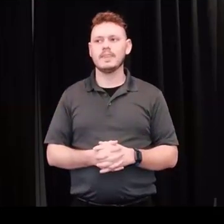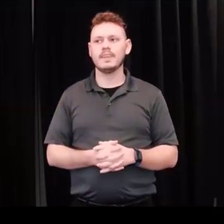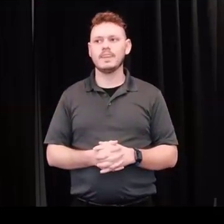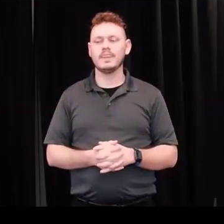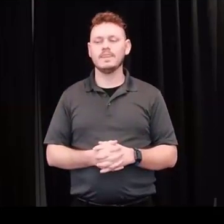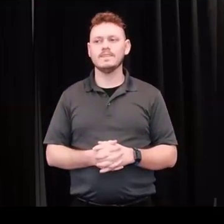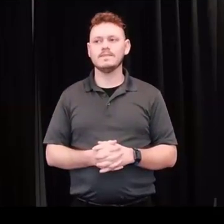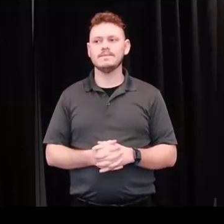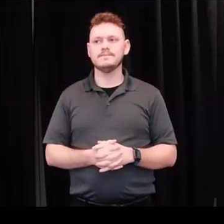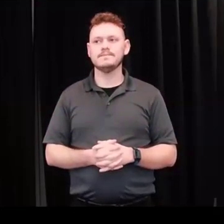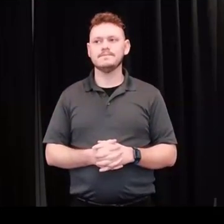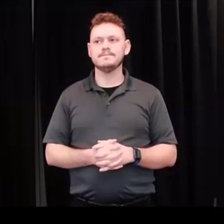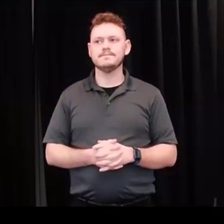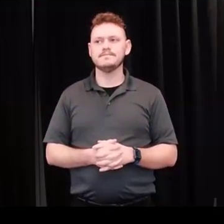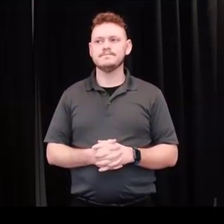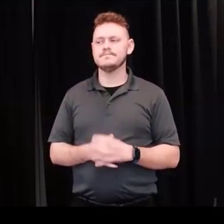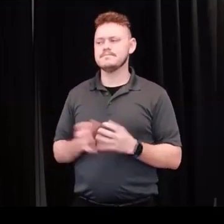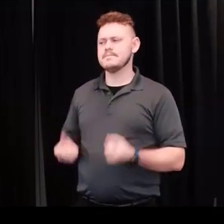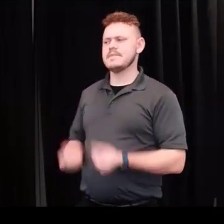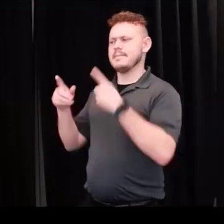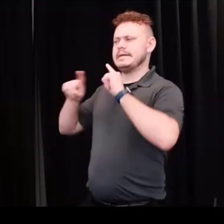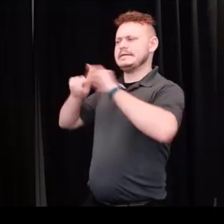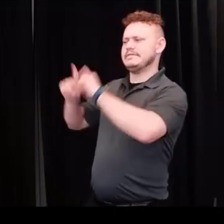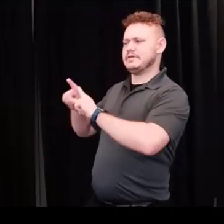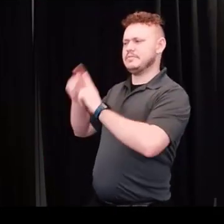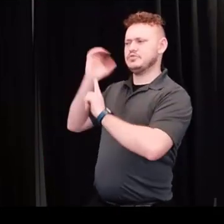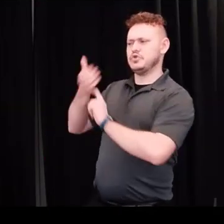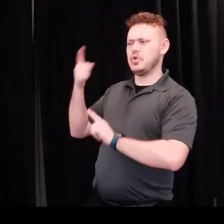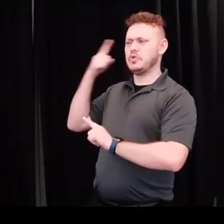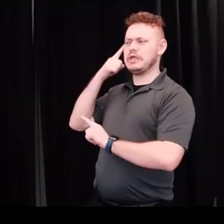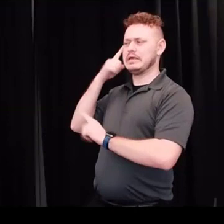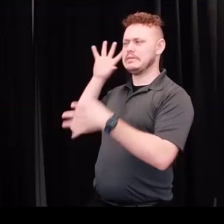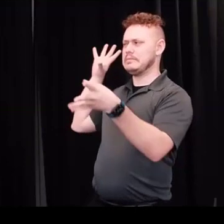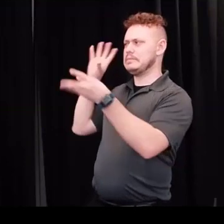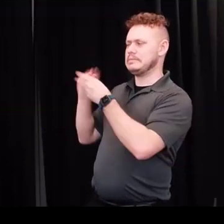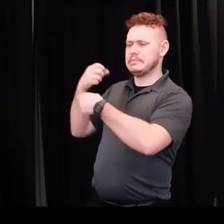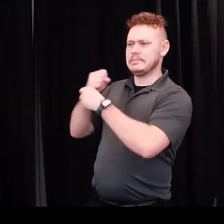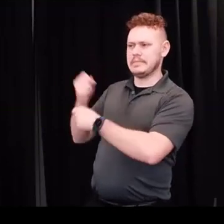"How many different personas do you think you've created overall?"